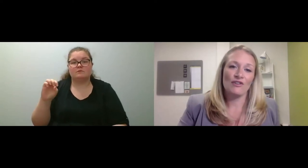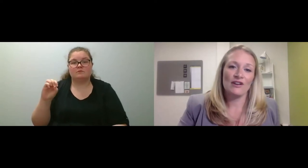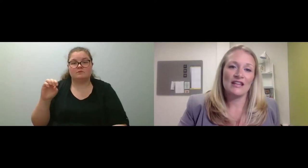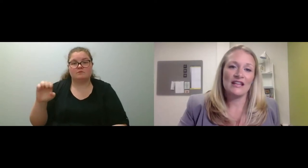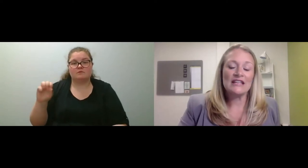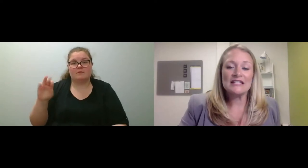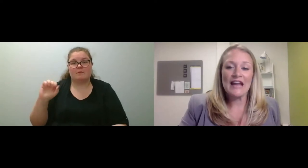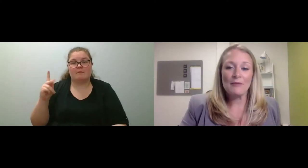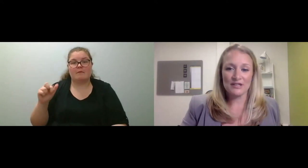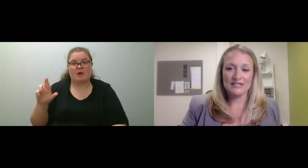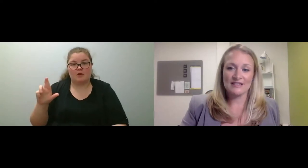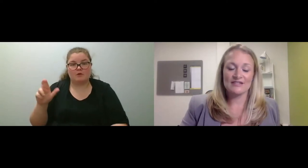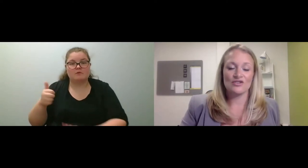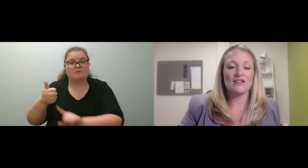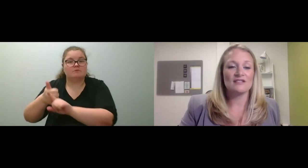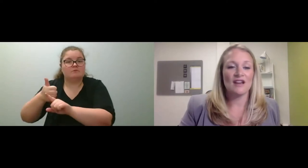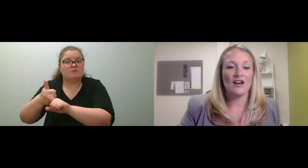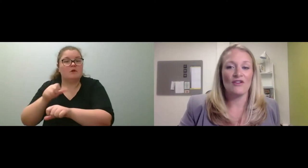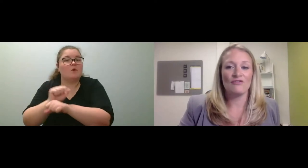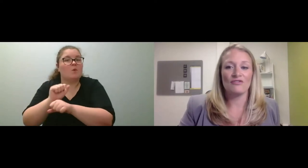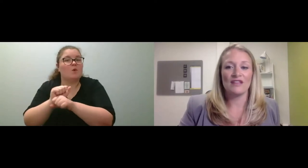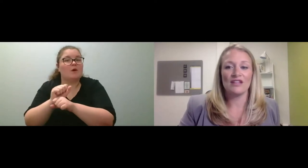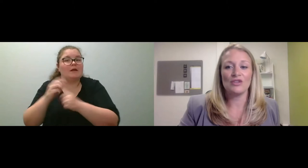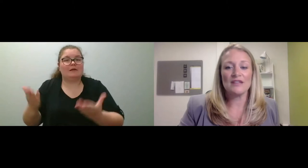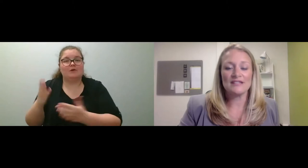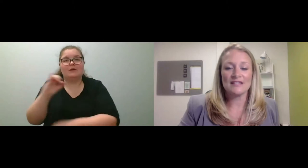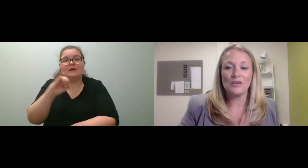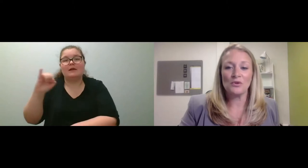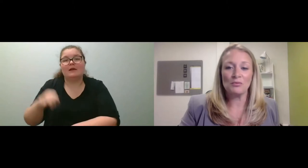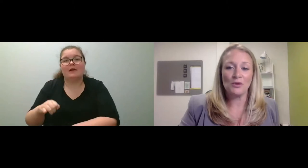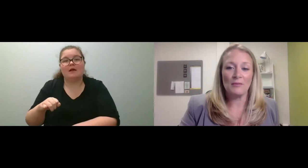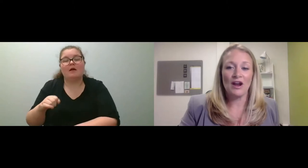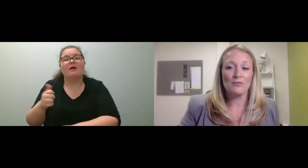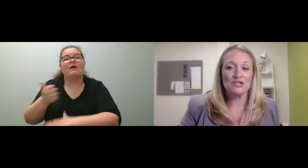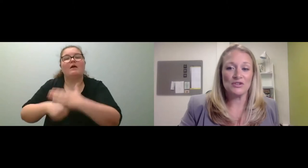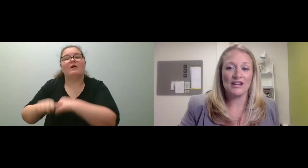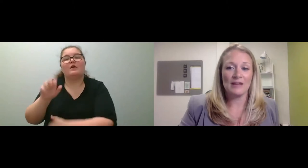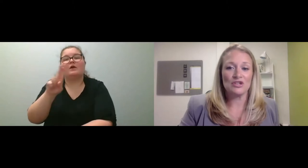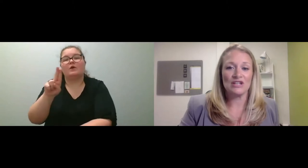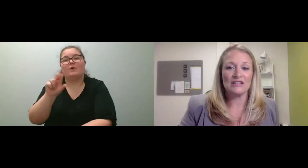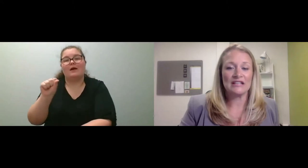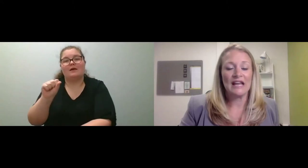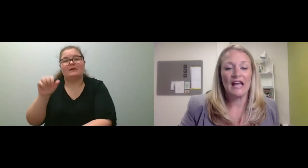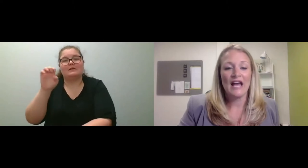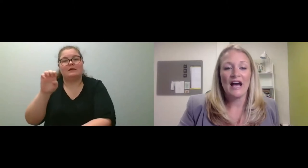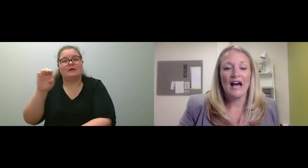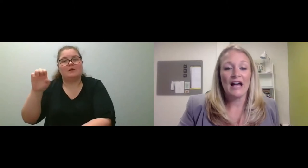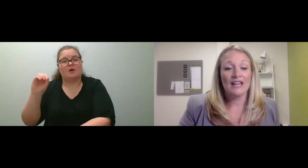for the Indianapolis district of the US Equal Employment Opportunity Commission.